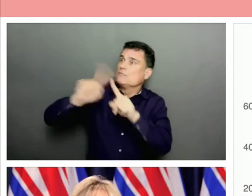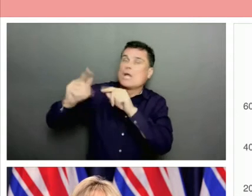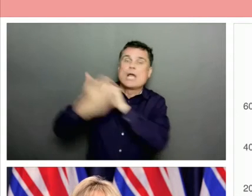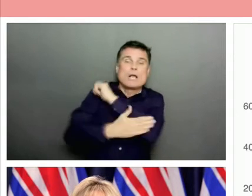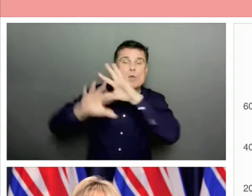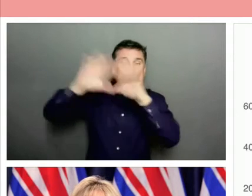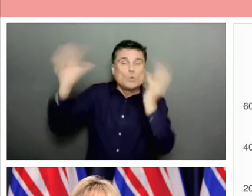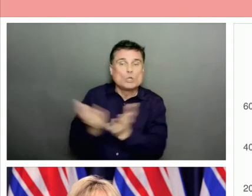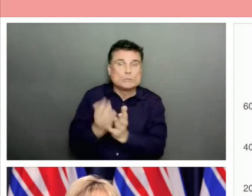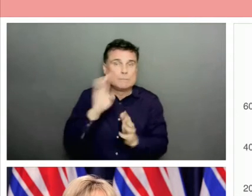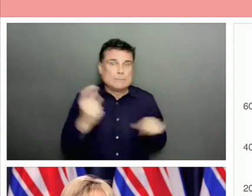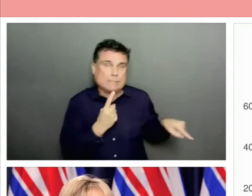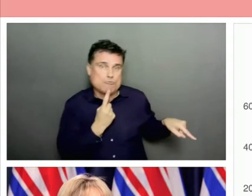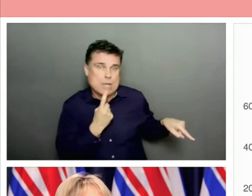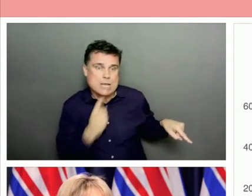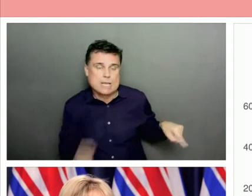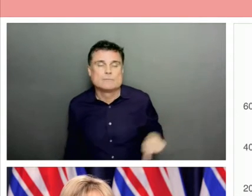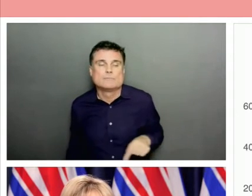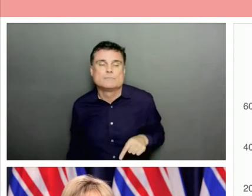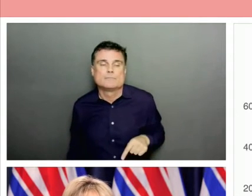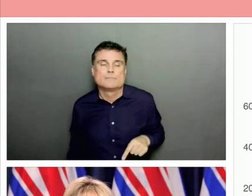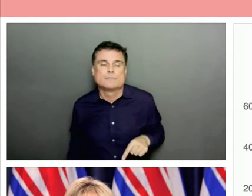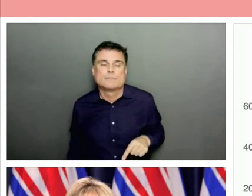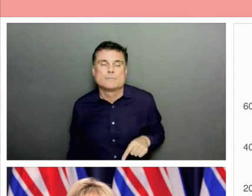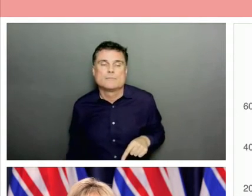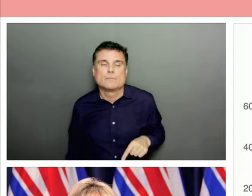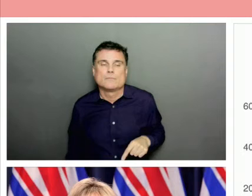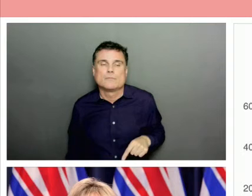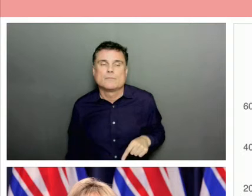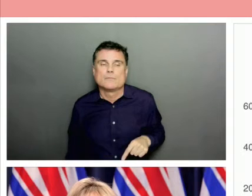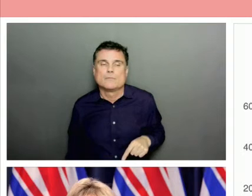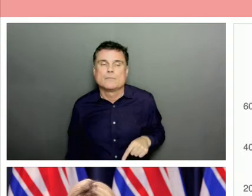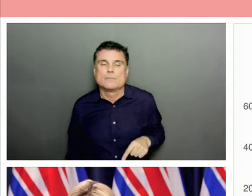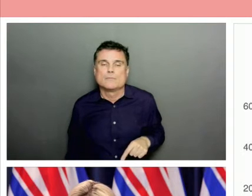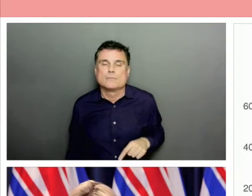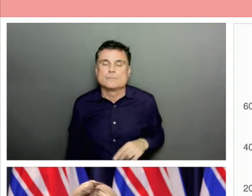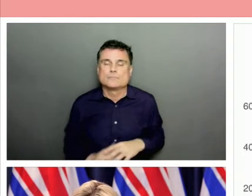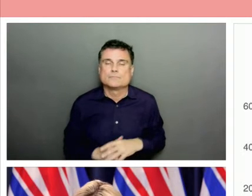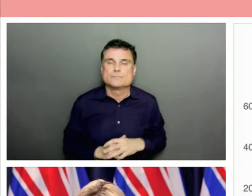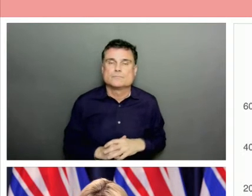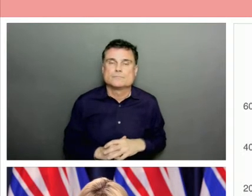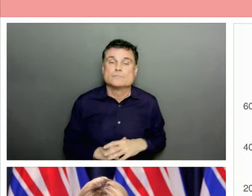modelling that shows us some of the scenarios that we